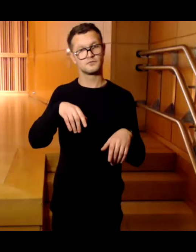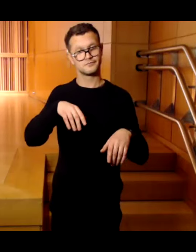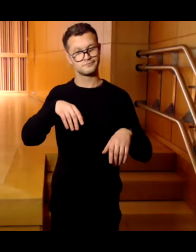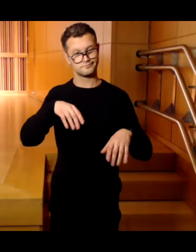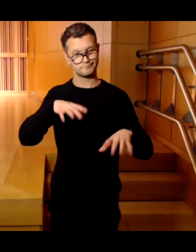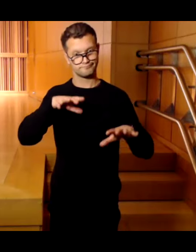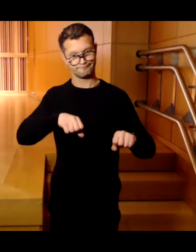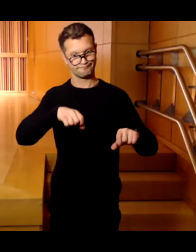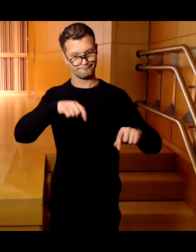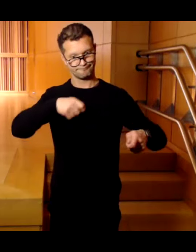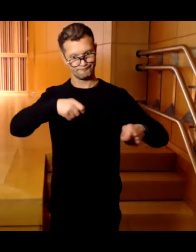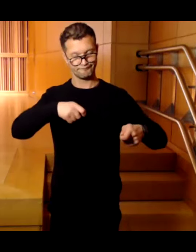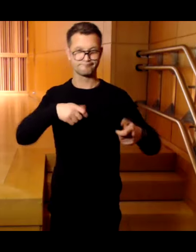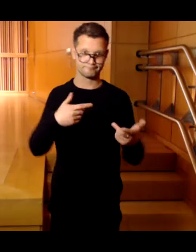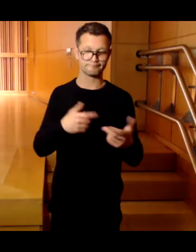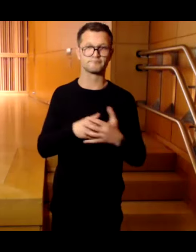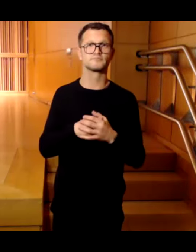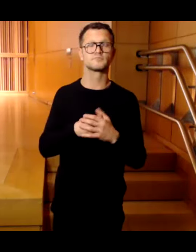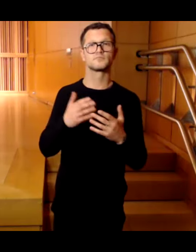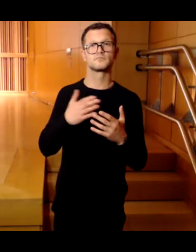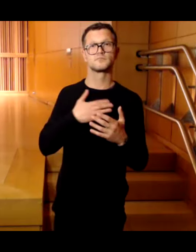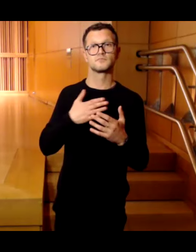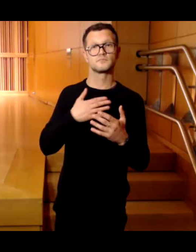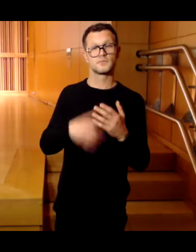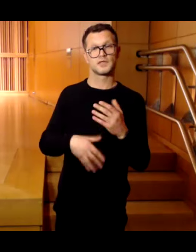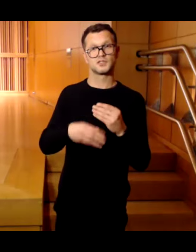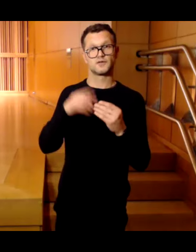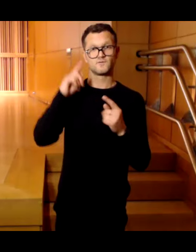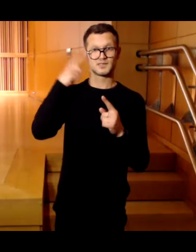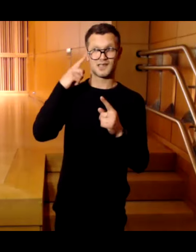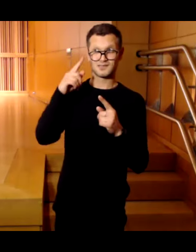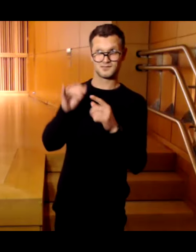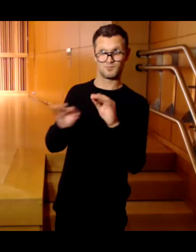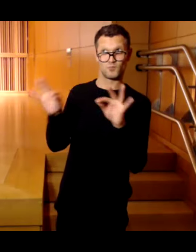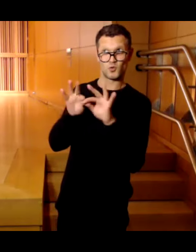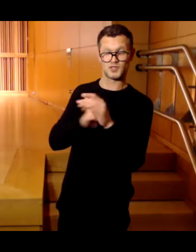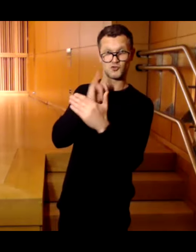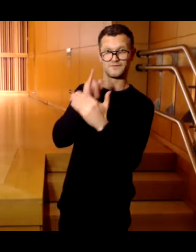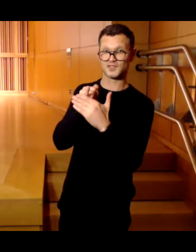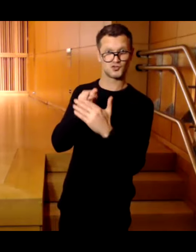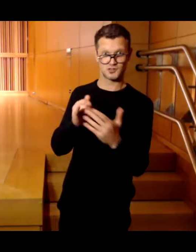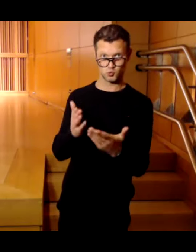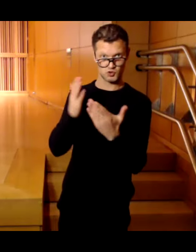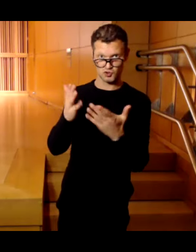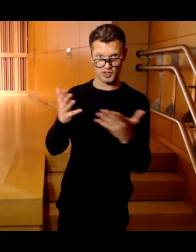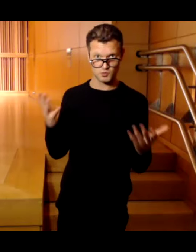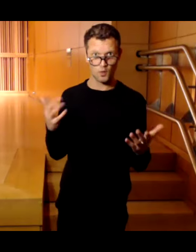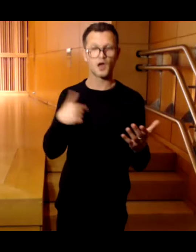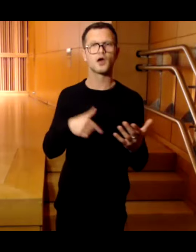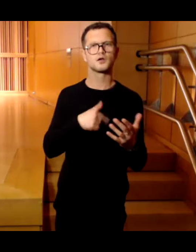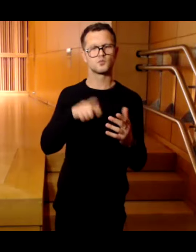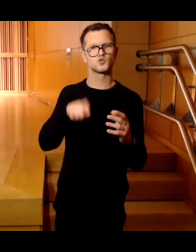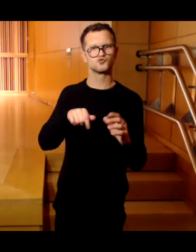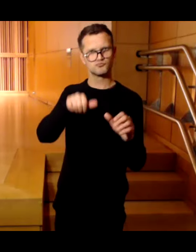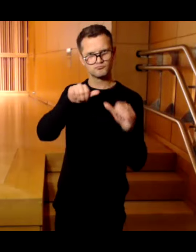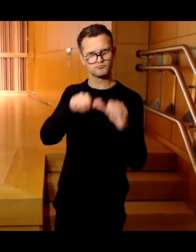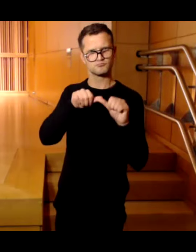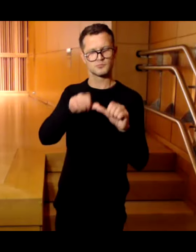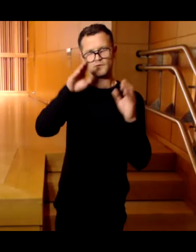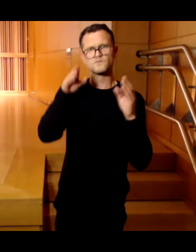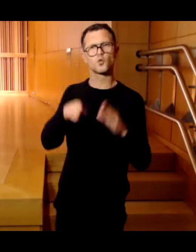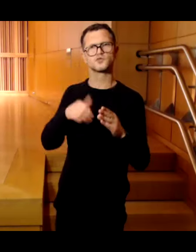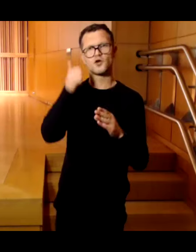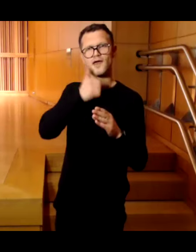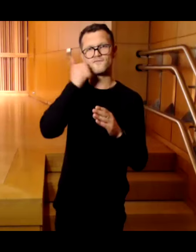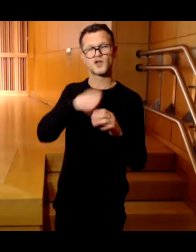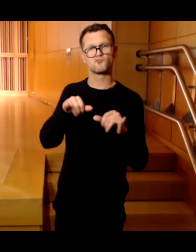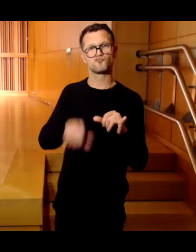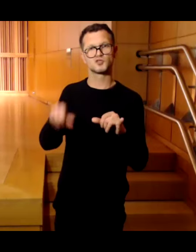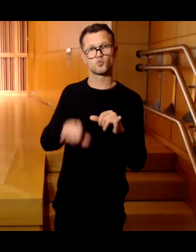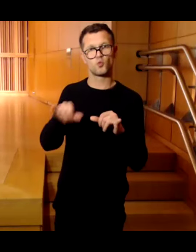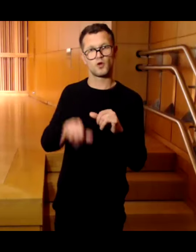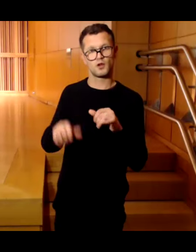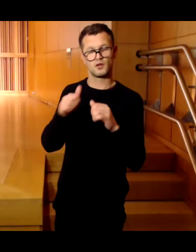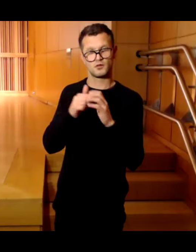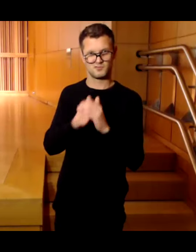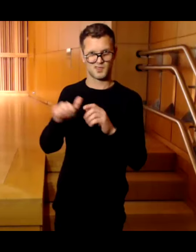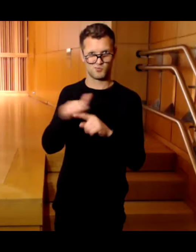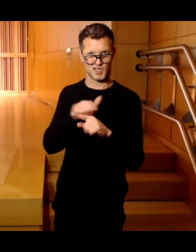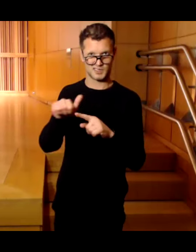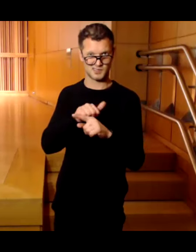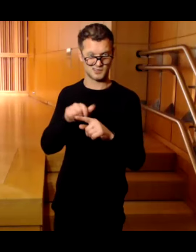My own addition to spades, extremely important intervention. is only to suggest that we should also remain focused on the everyday forms of ritual practice that suffuse all of our communities.